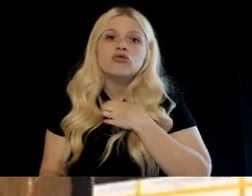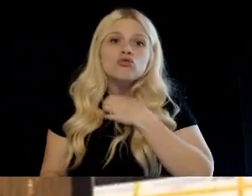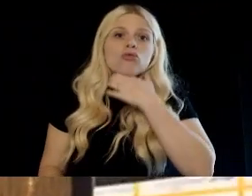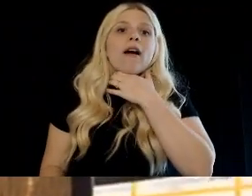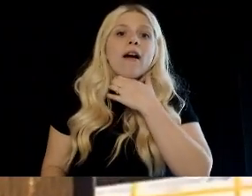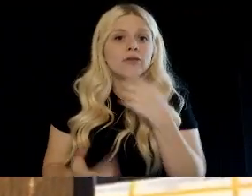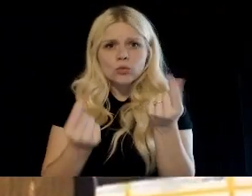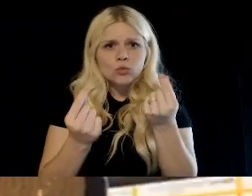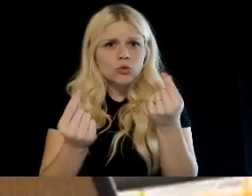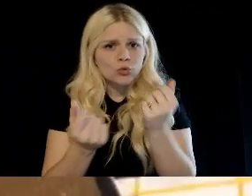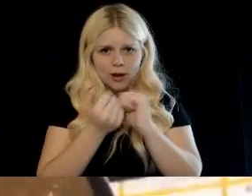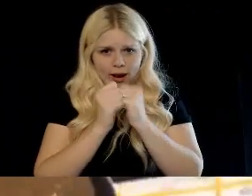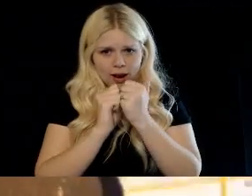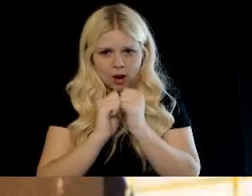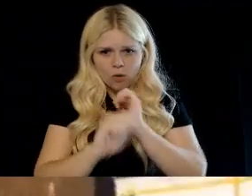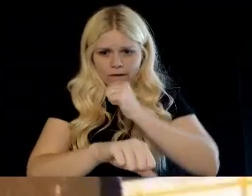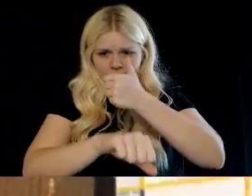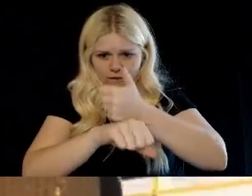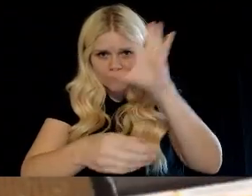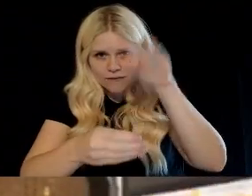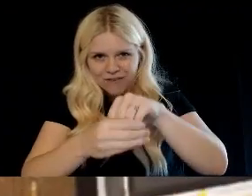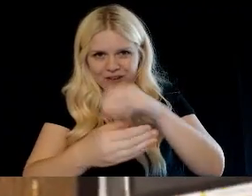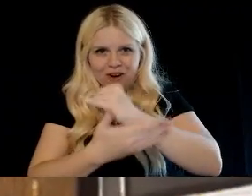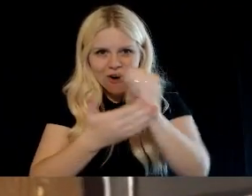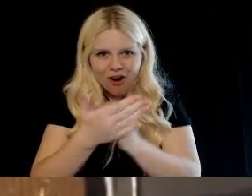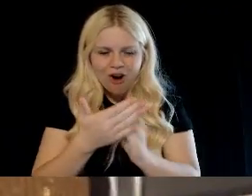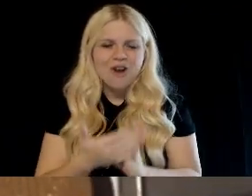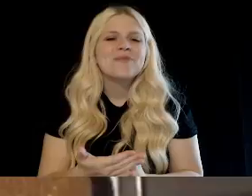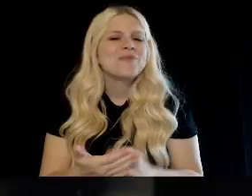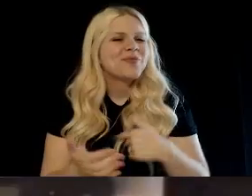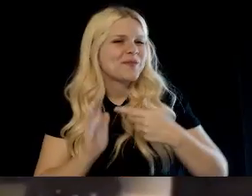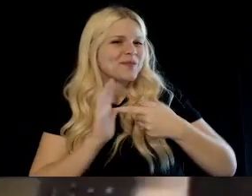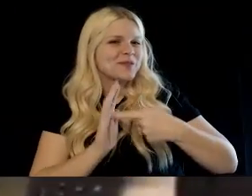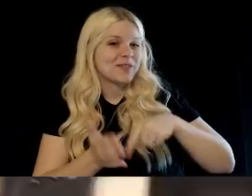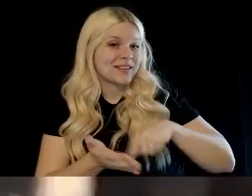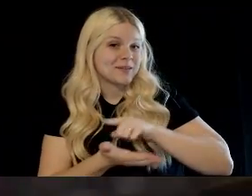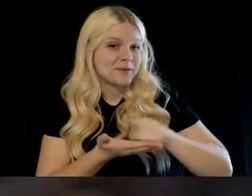of art. So let me introduce you to our crew today! We're down here in the